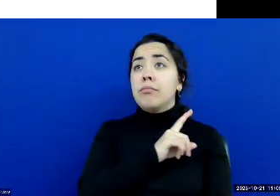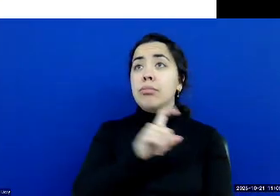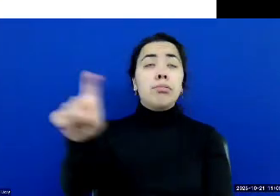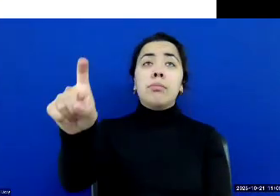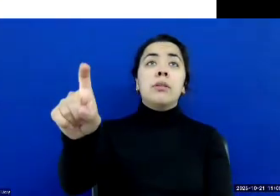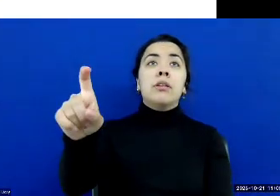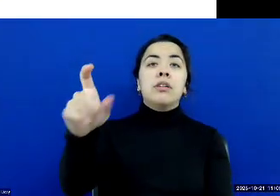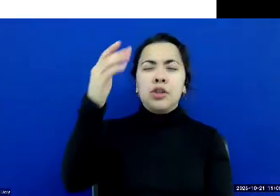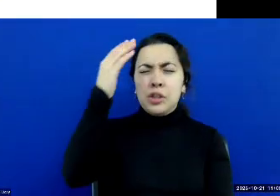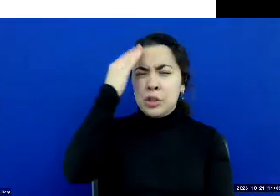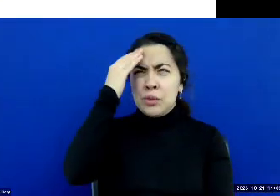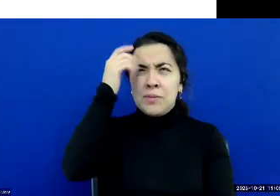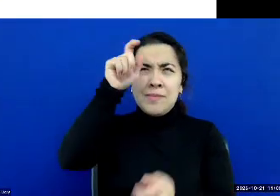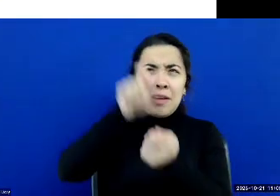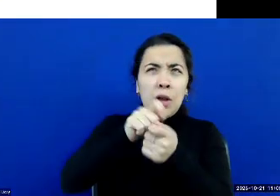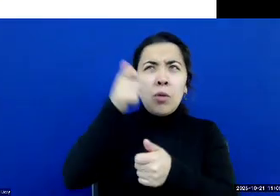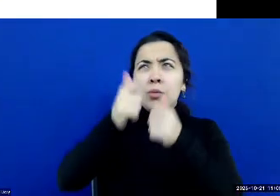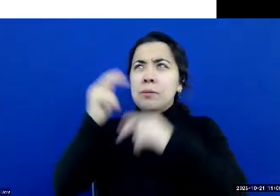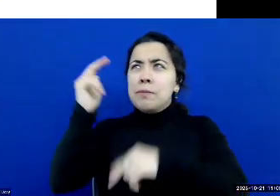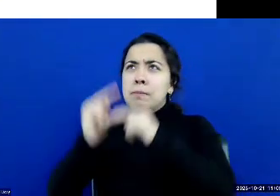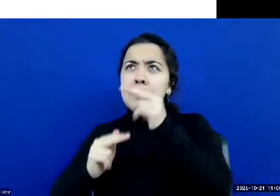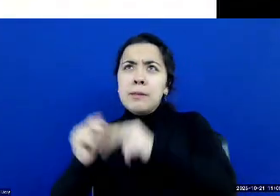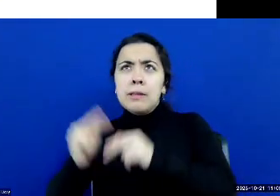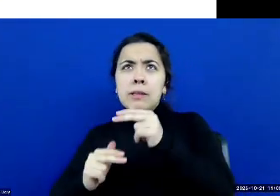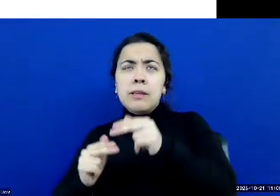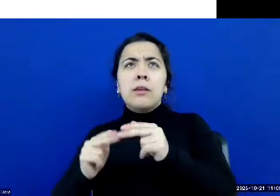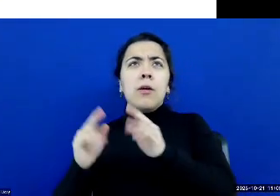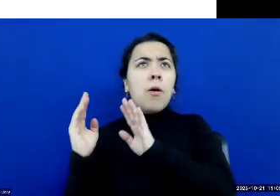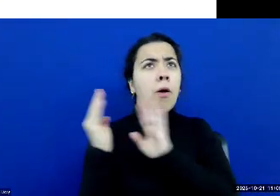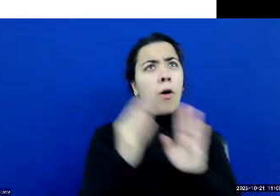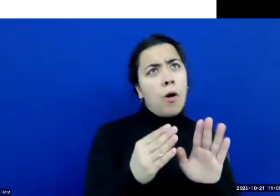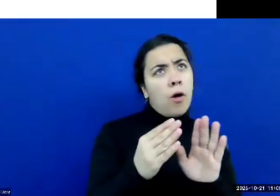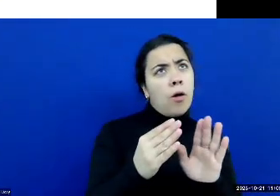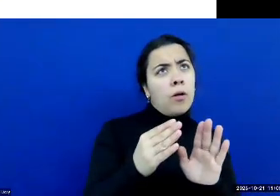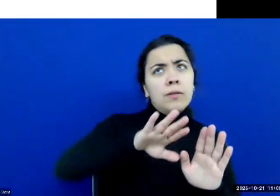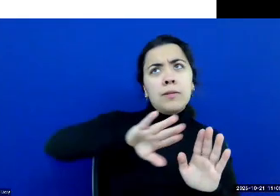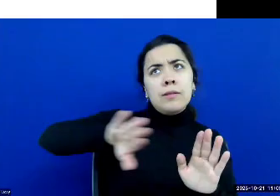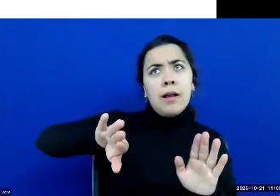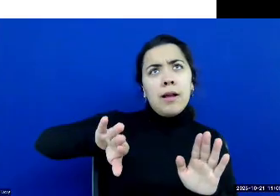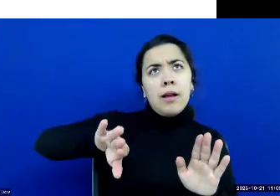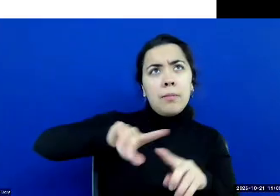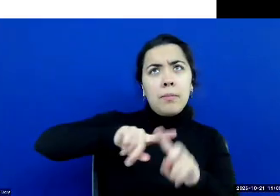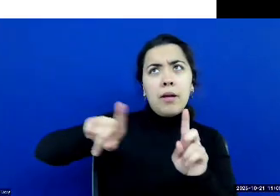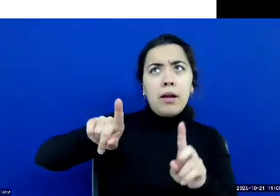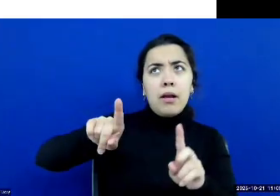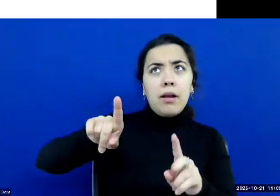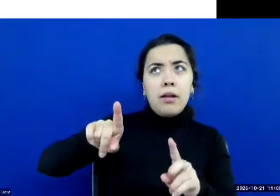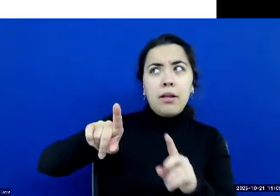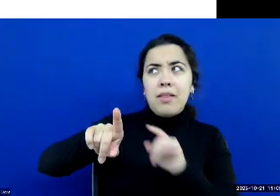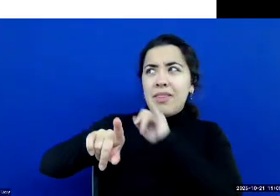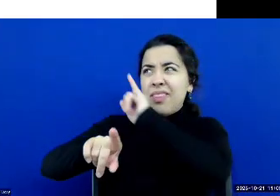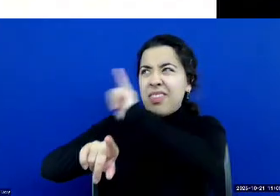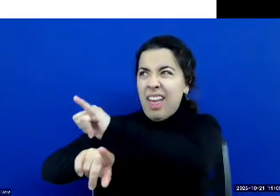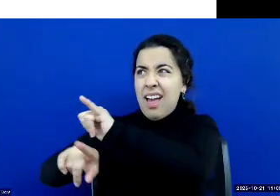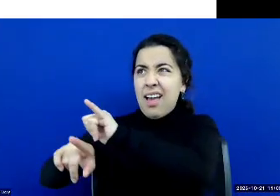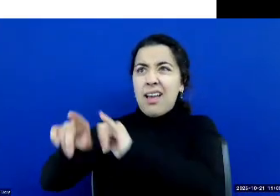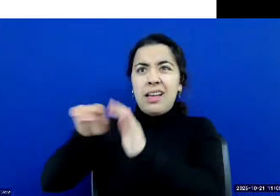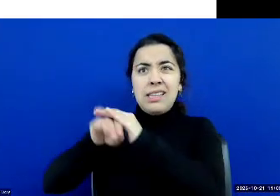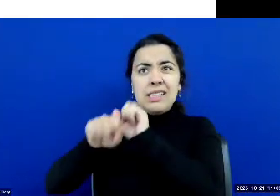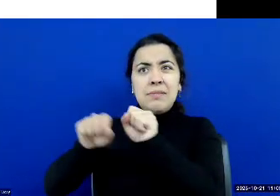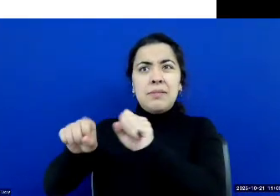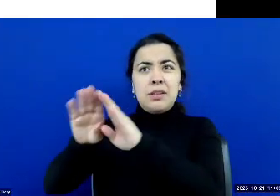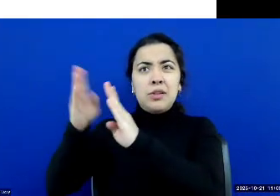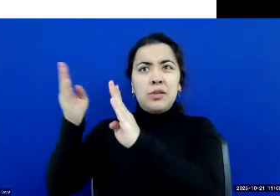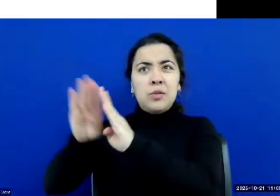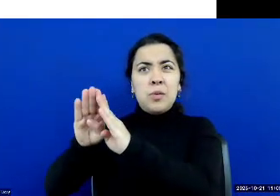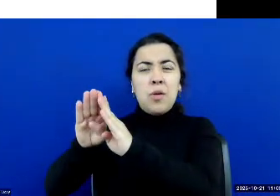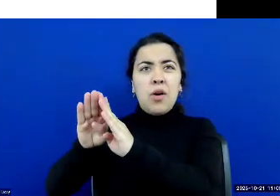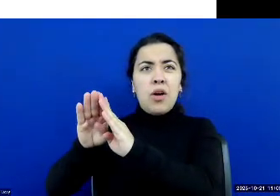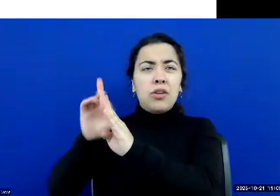Kathleen DeForest: She knew what building to go in, what hallway to go down, what side of the hallway, but there was nothing to distinguish that door from any other door.